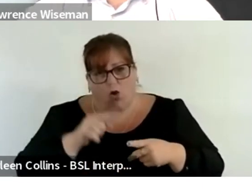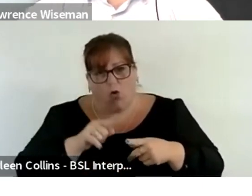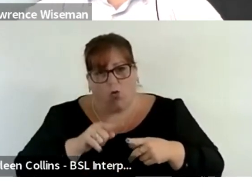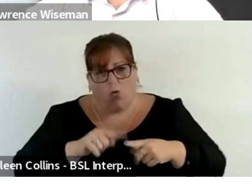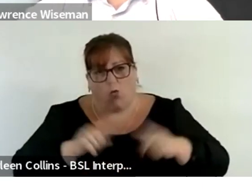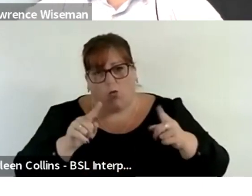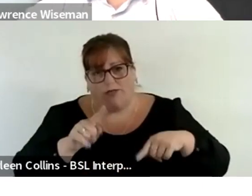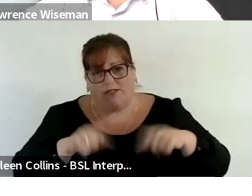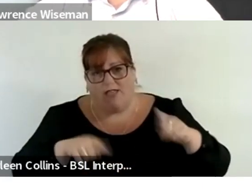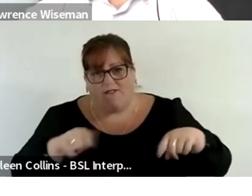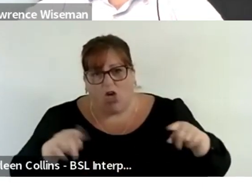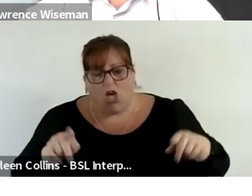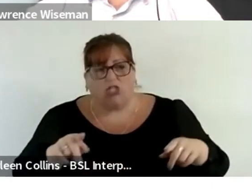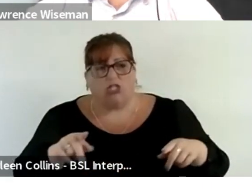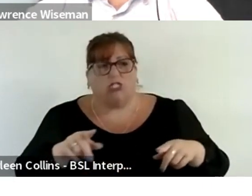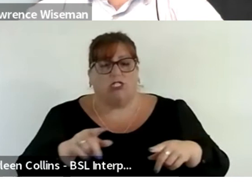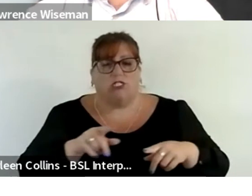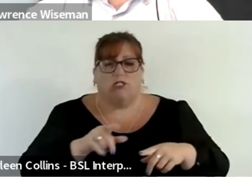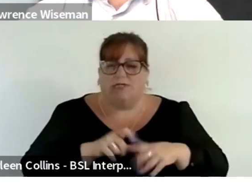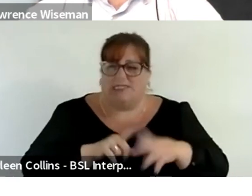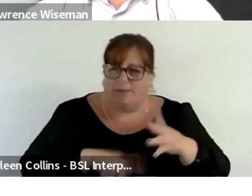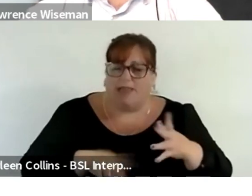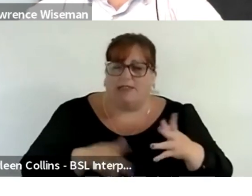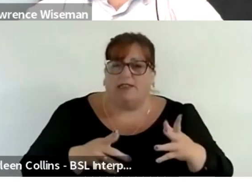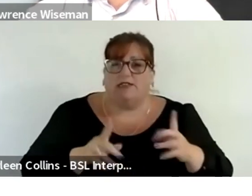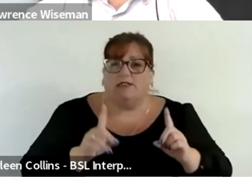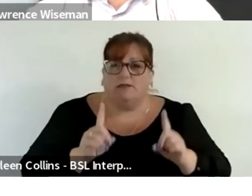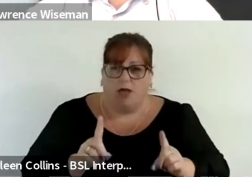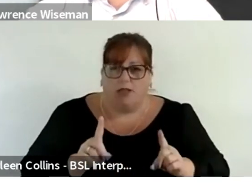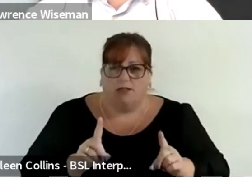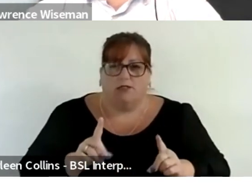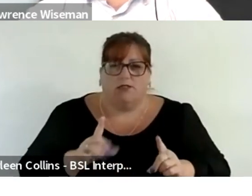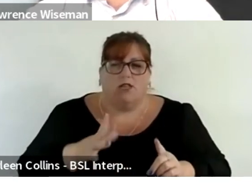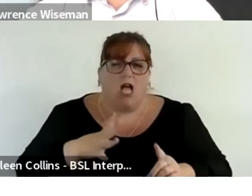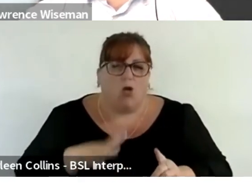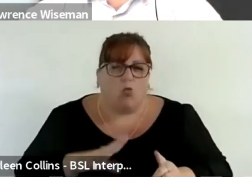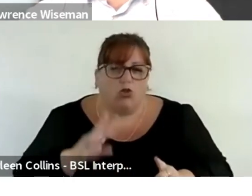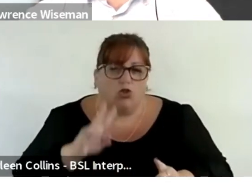I want to reflect something separate simply on my own experience.